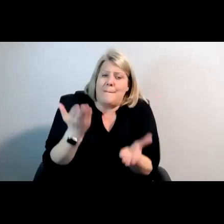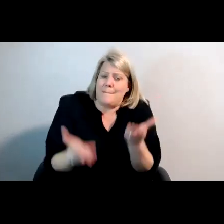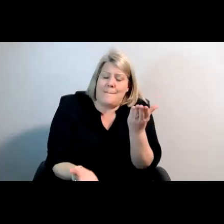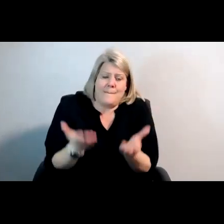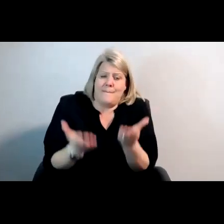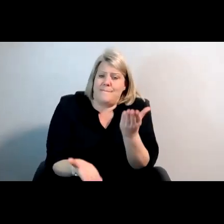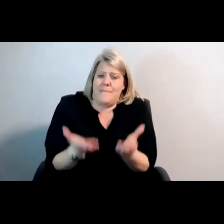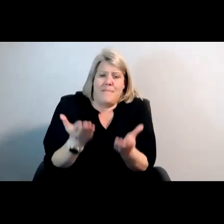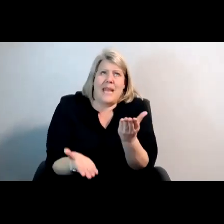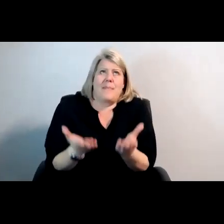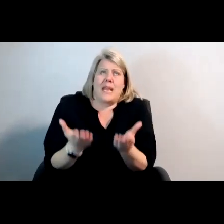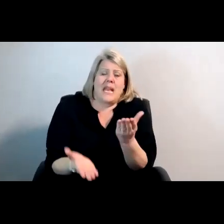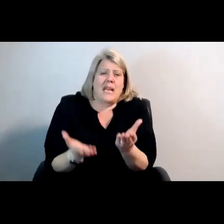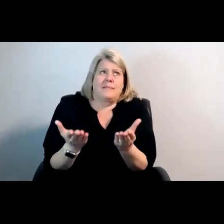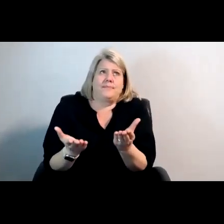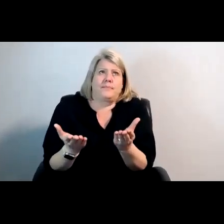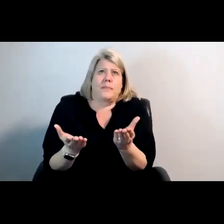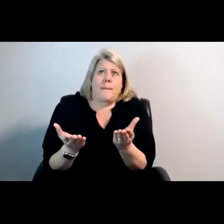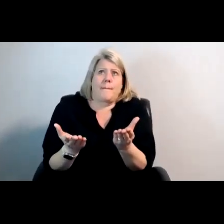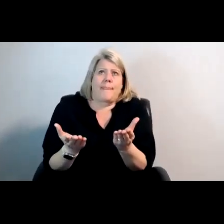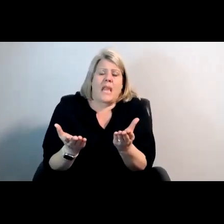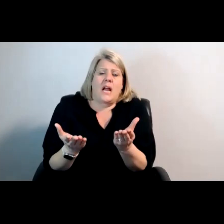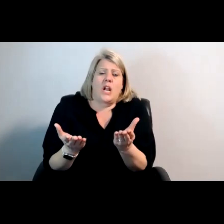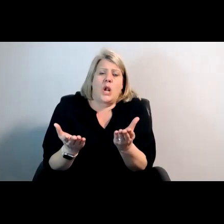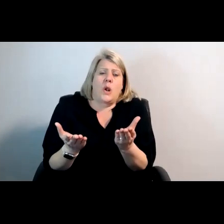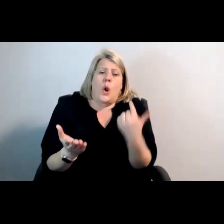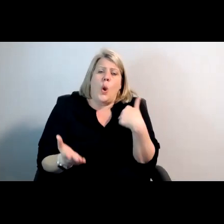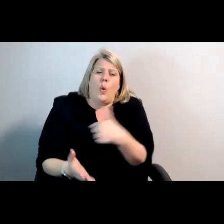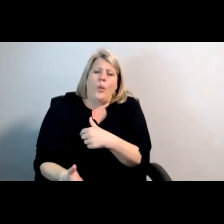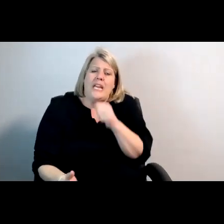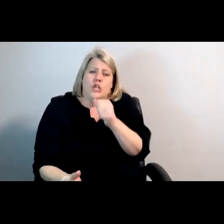you know, an impression that they may or may not understand.